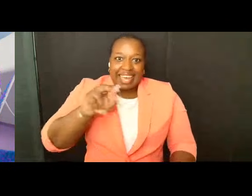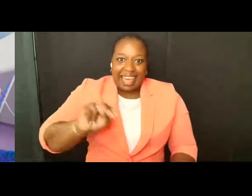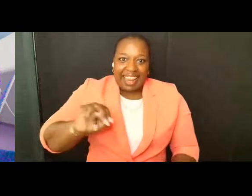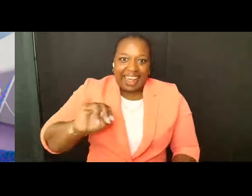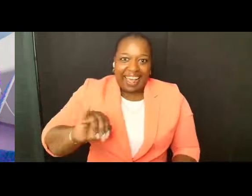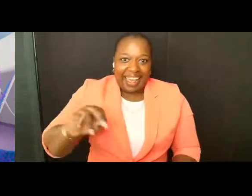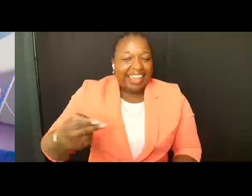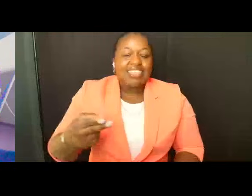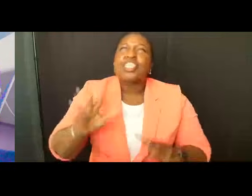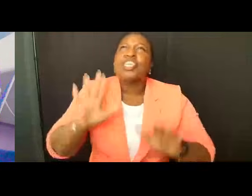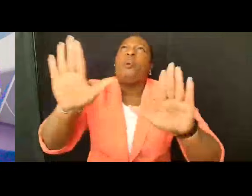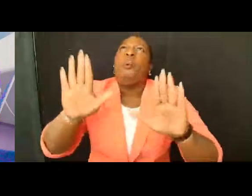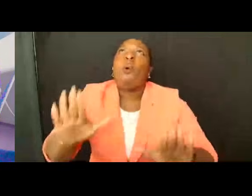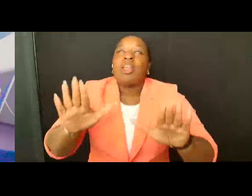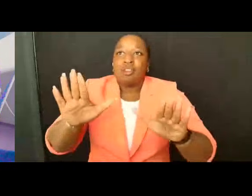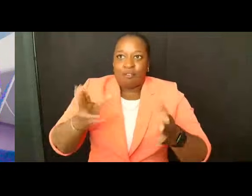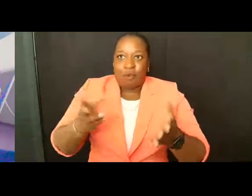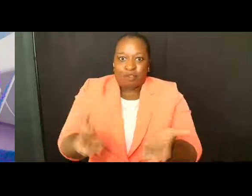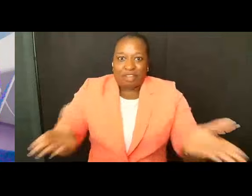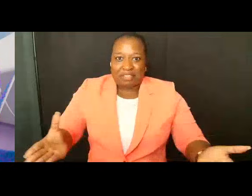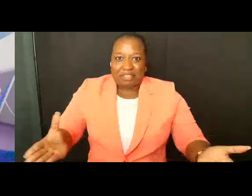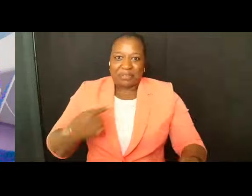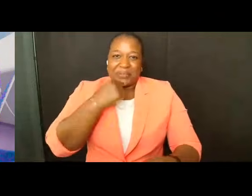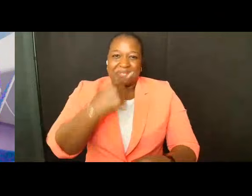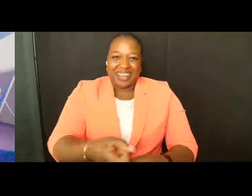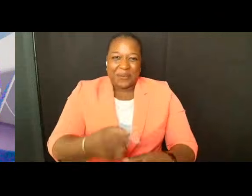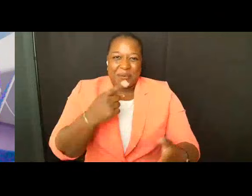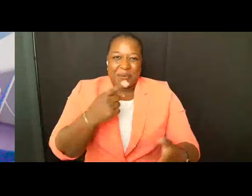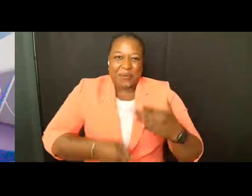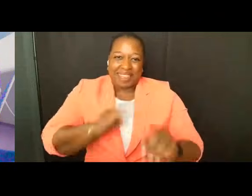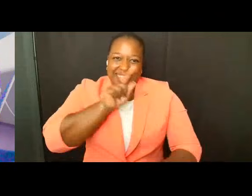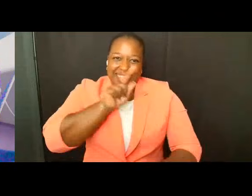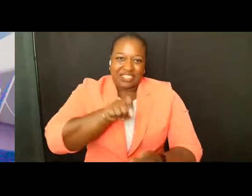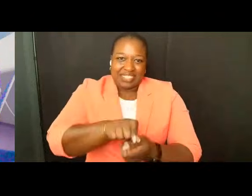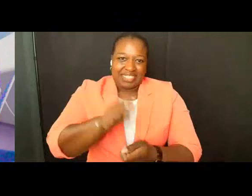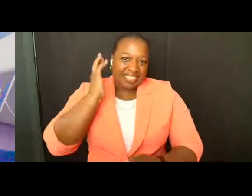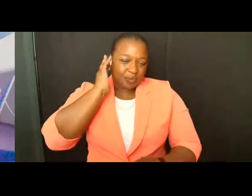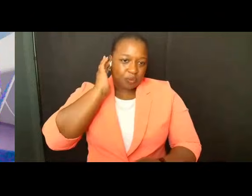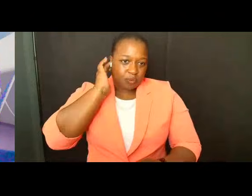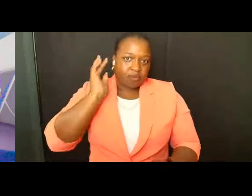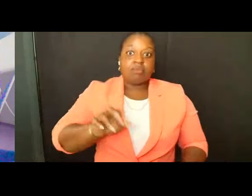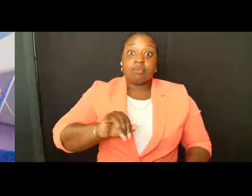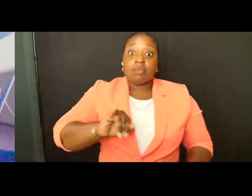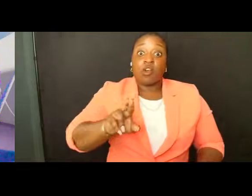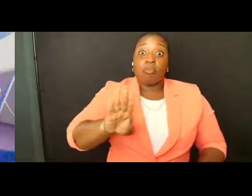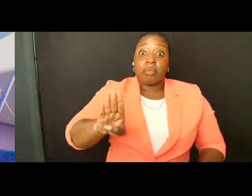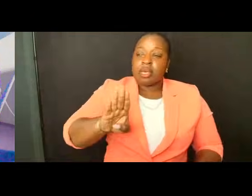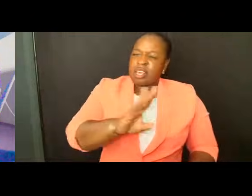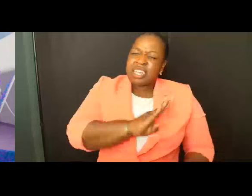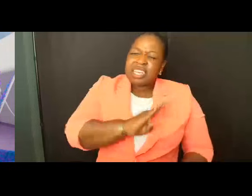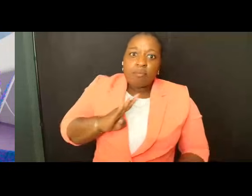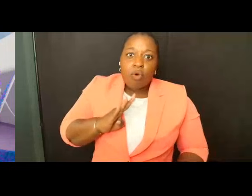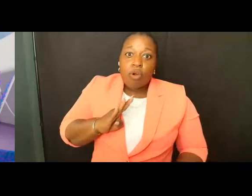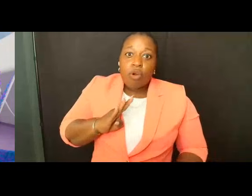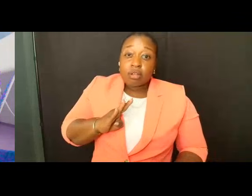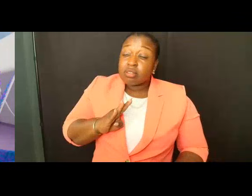of information for telling you what this is. These boards are made up of, often, patients,